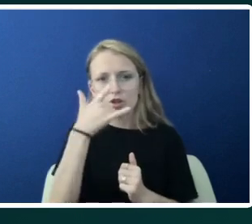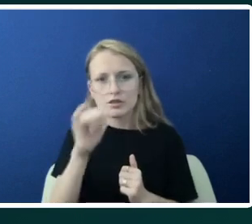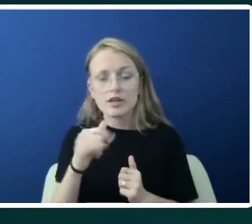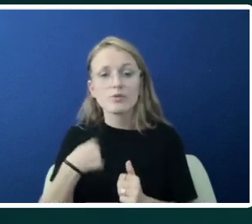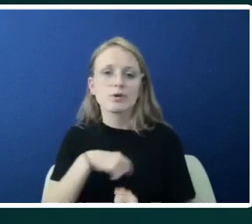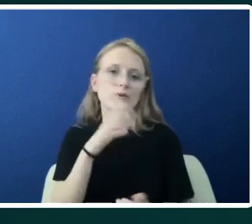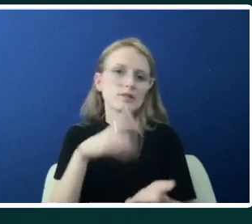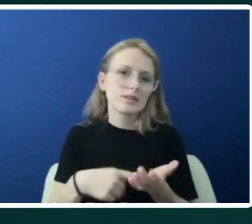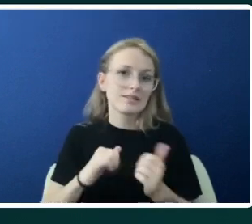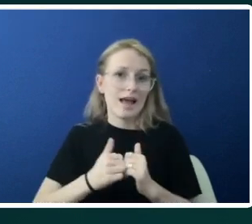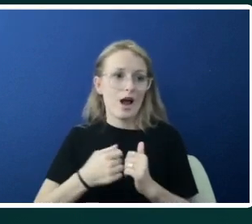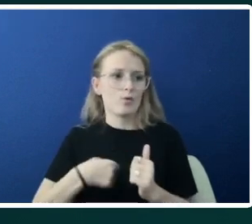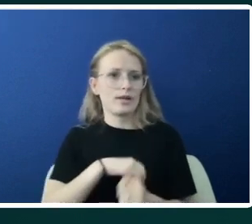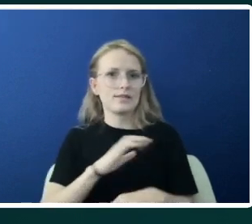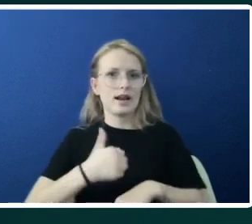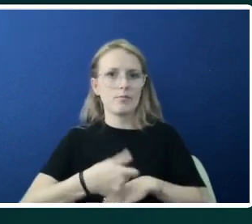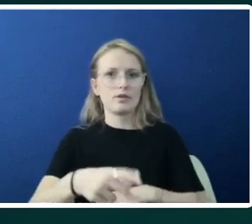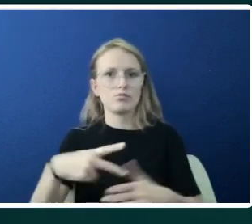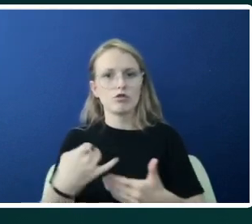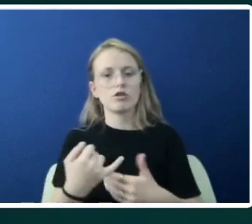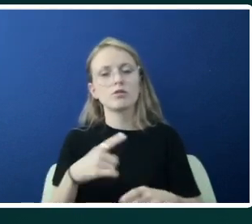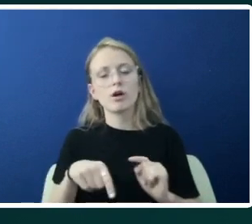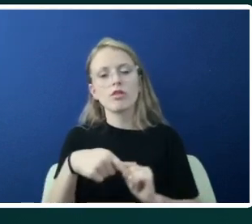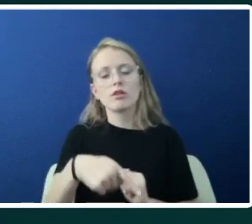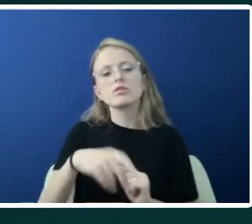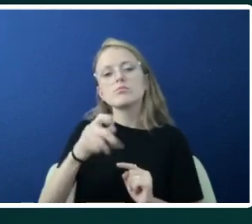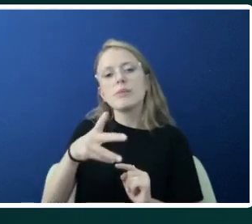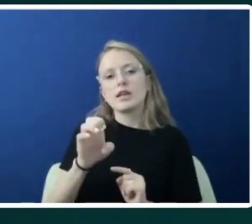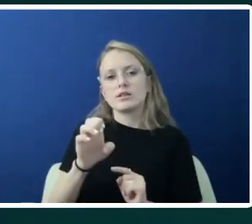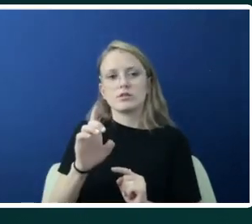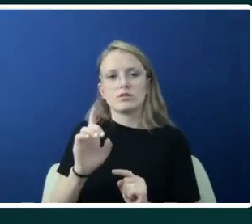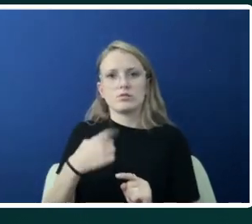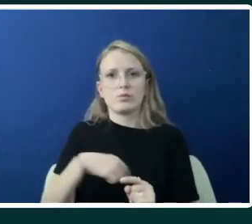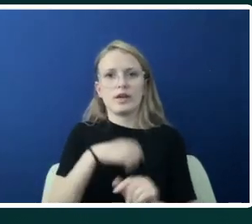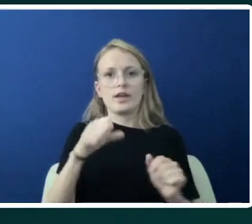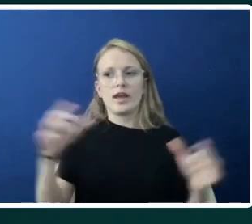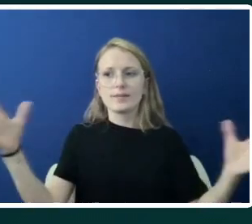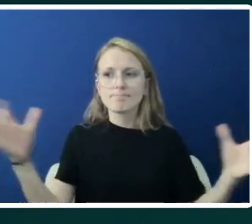idea was that it was a space to bring together, through digital media platforms,